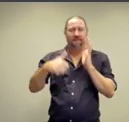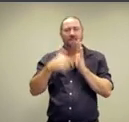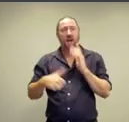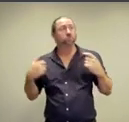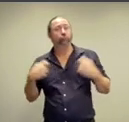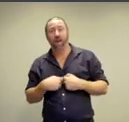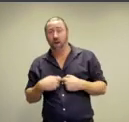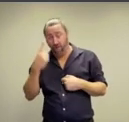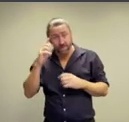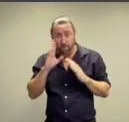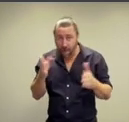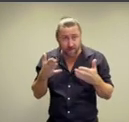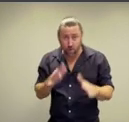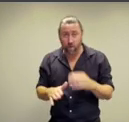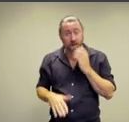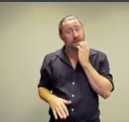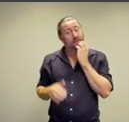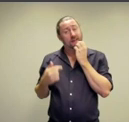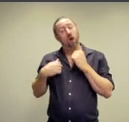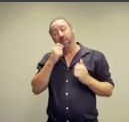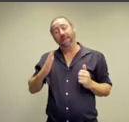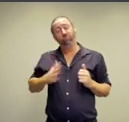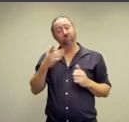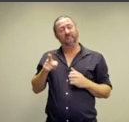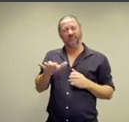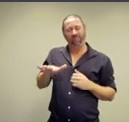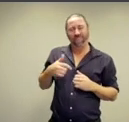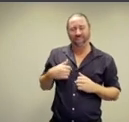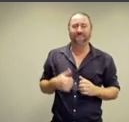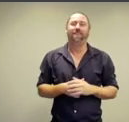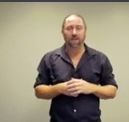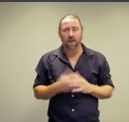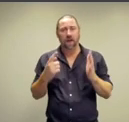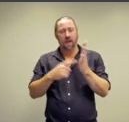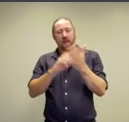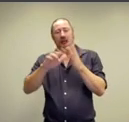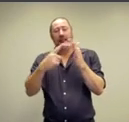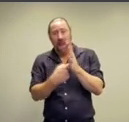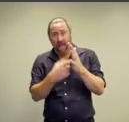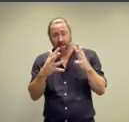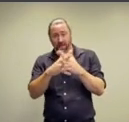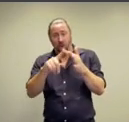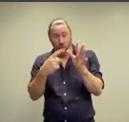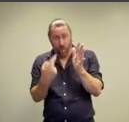really incredible way, I think, it particularly aligns to my interest